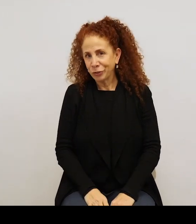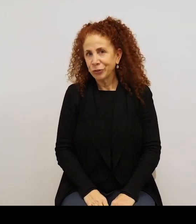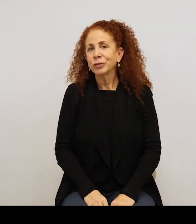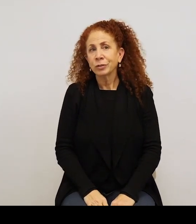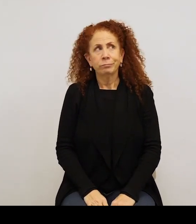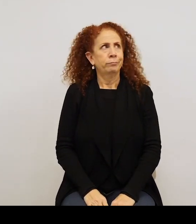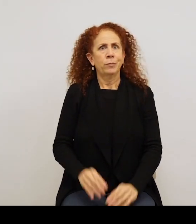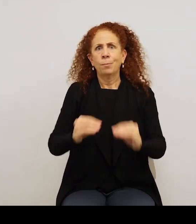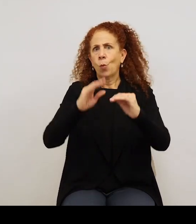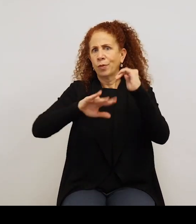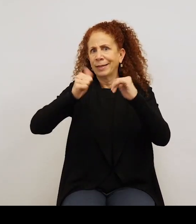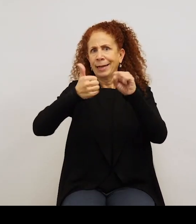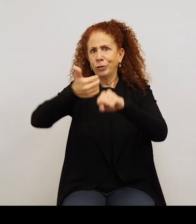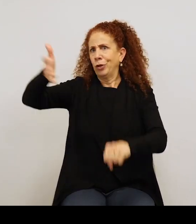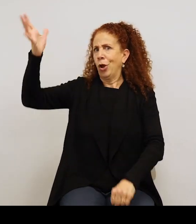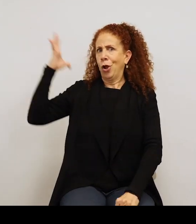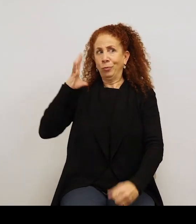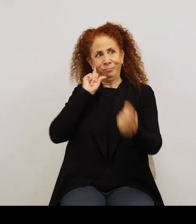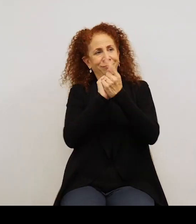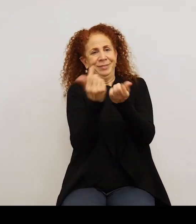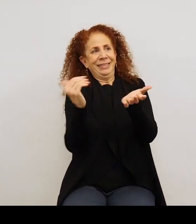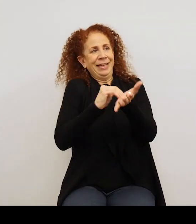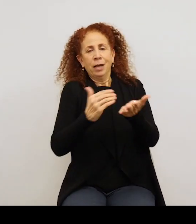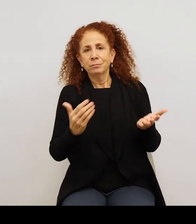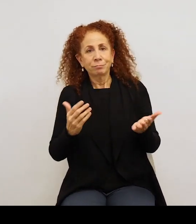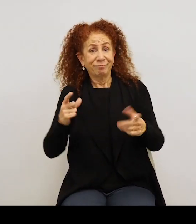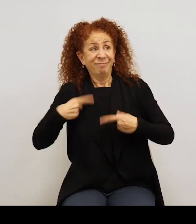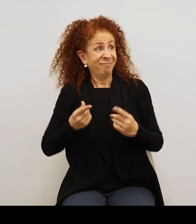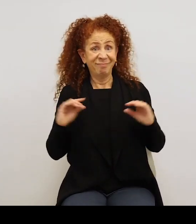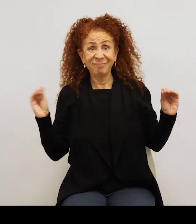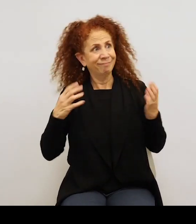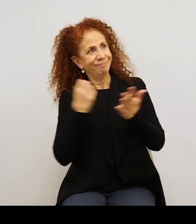more than a decade ago. And we haven't really been able to catch up since.